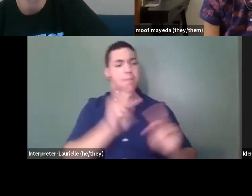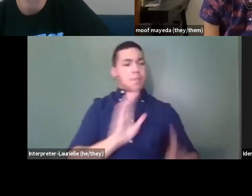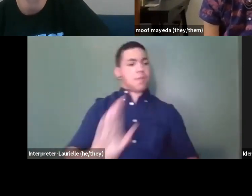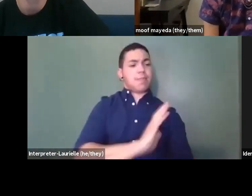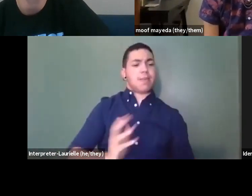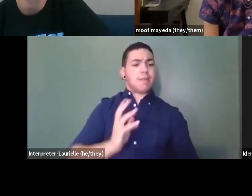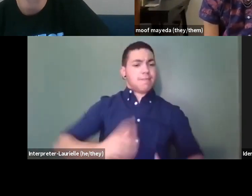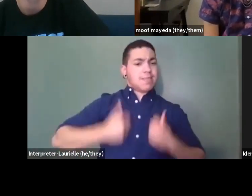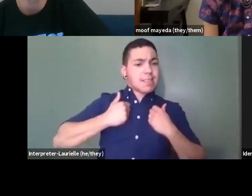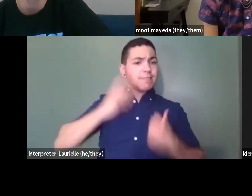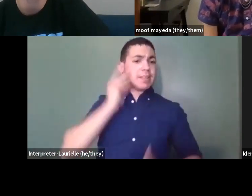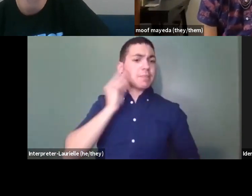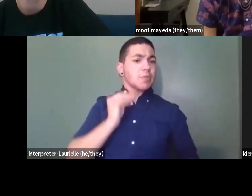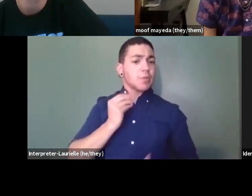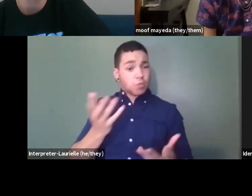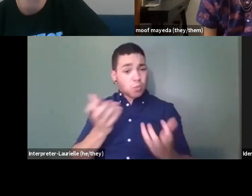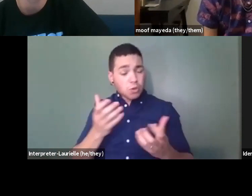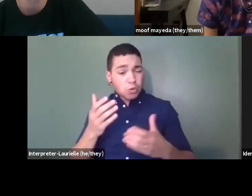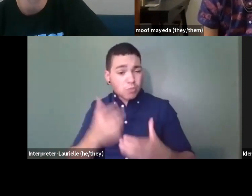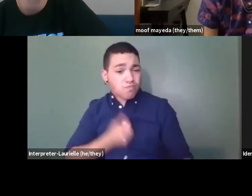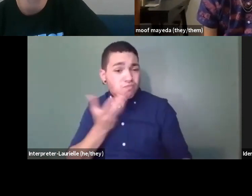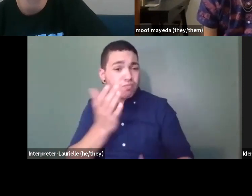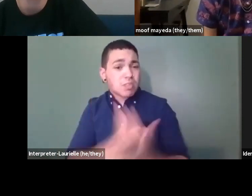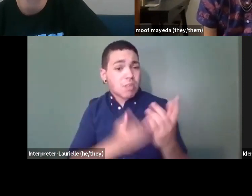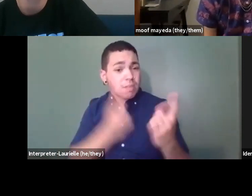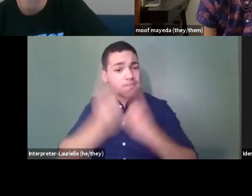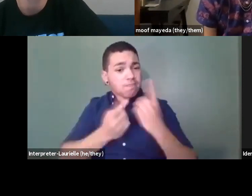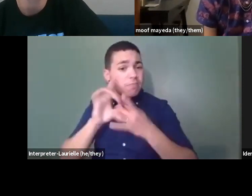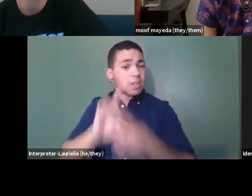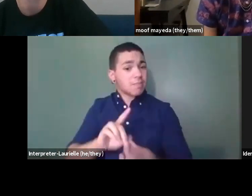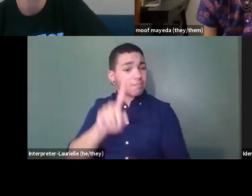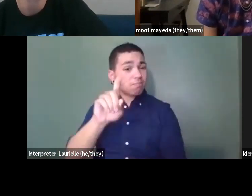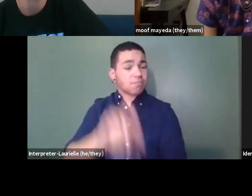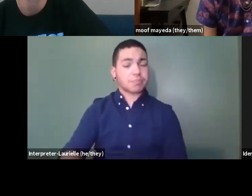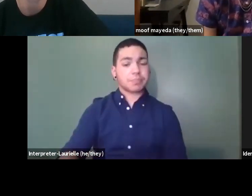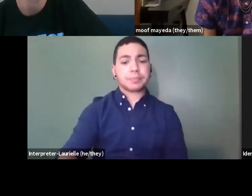trans women especially Black and indigenous trans women voices